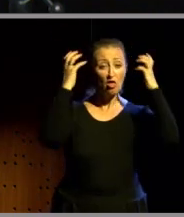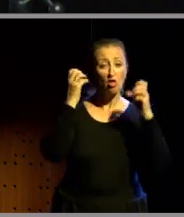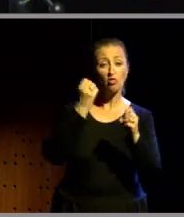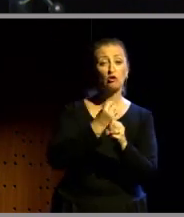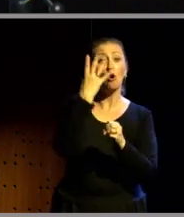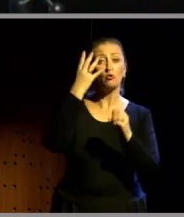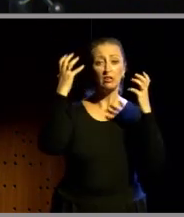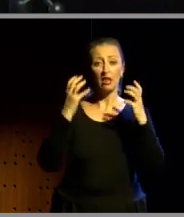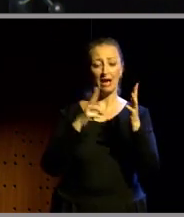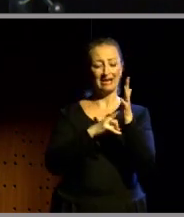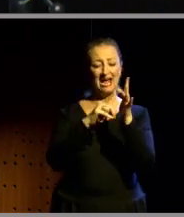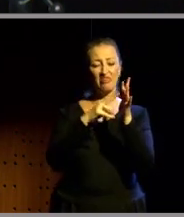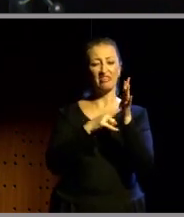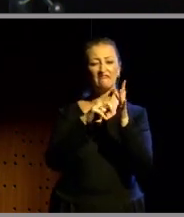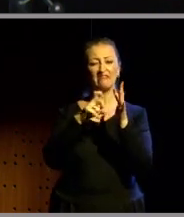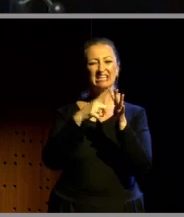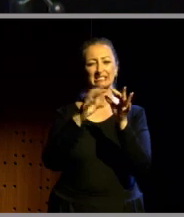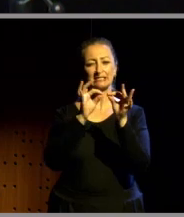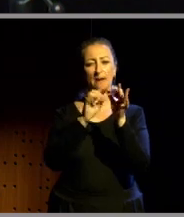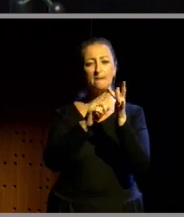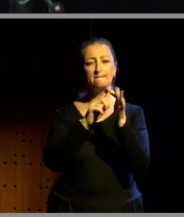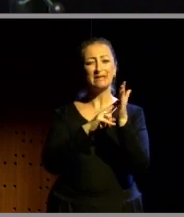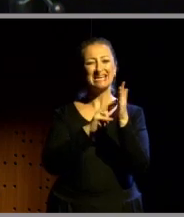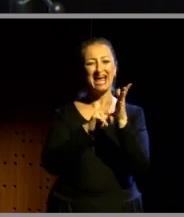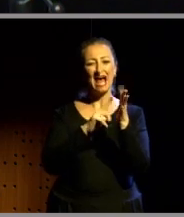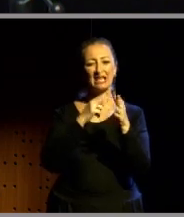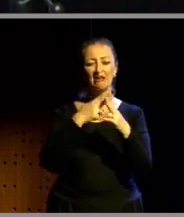Biennale for his profound work 'Kith and Kin'.